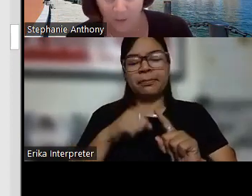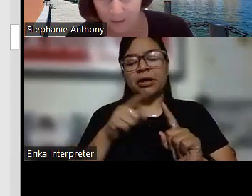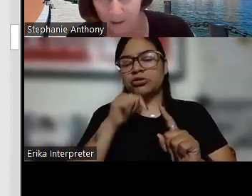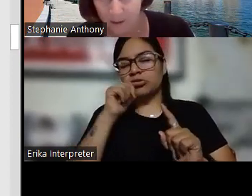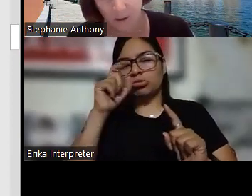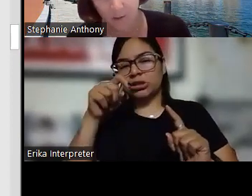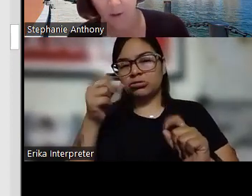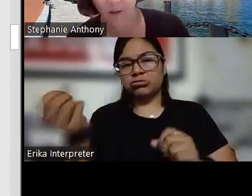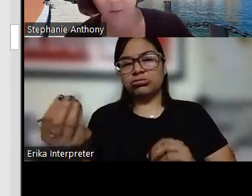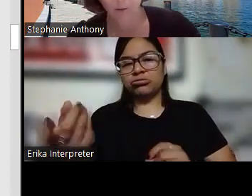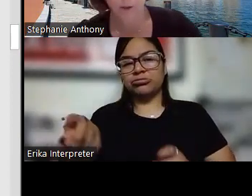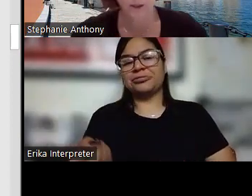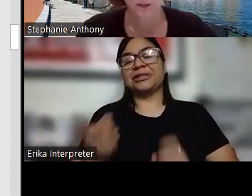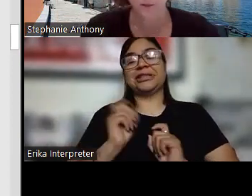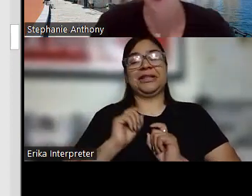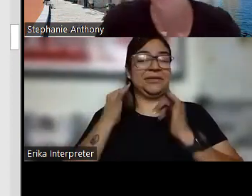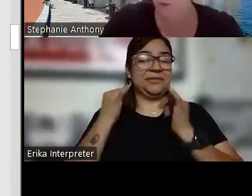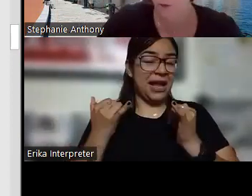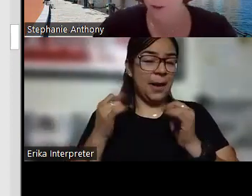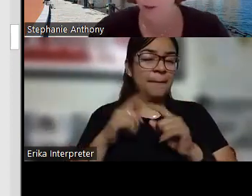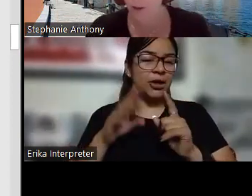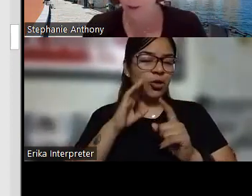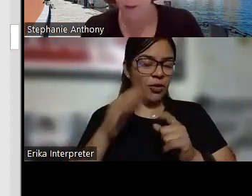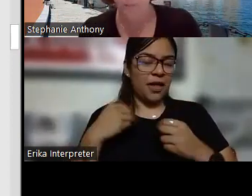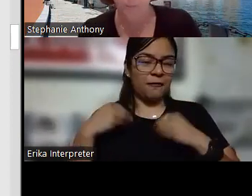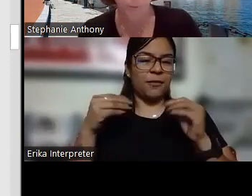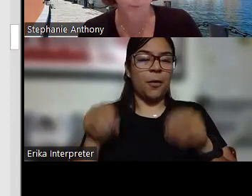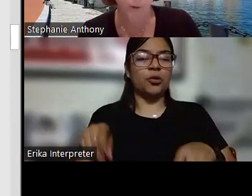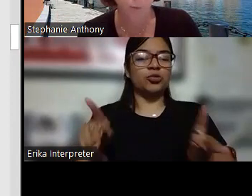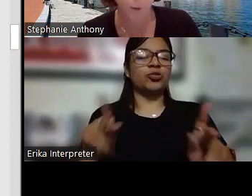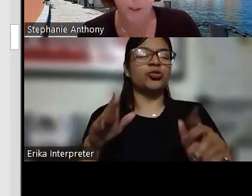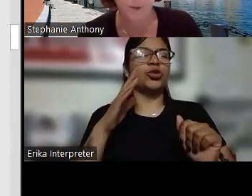them at this meeting we're going to give you a chance in the full um with the the full business